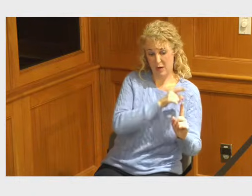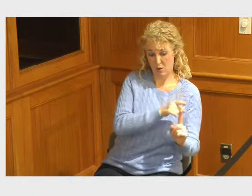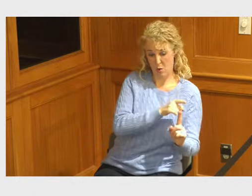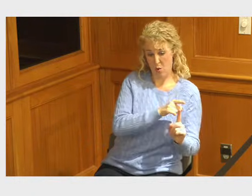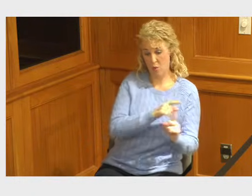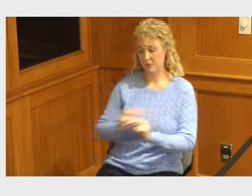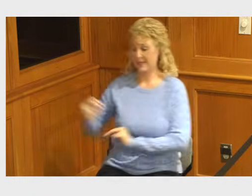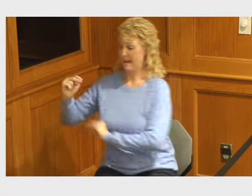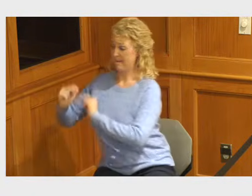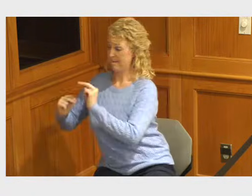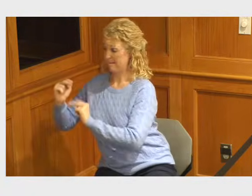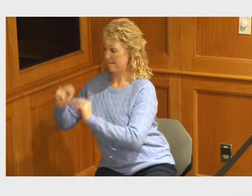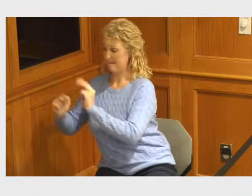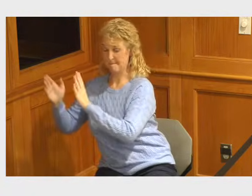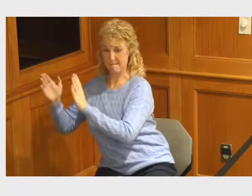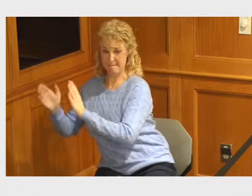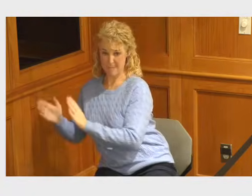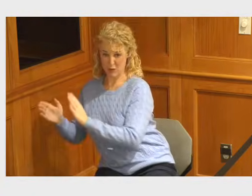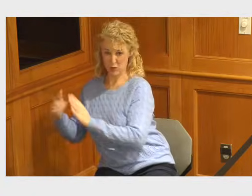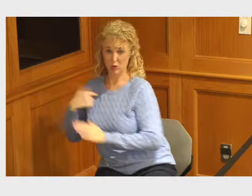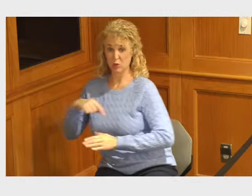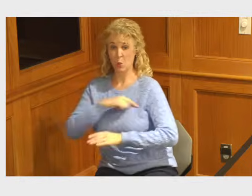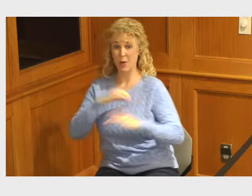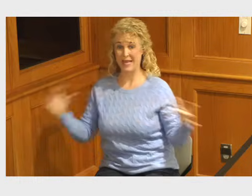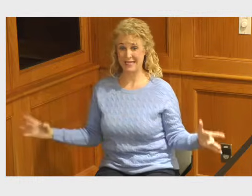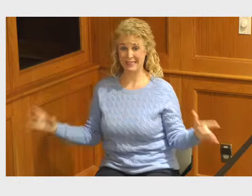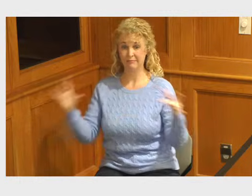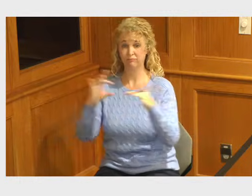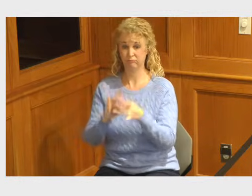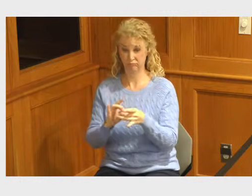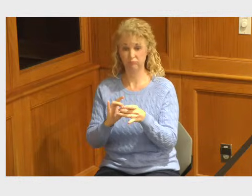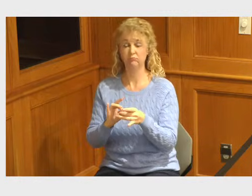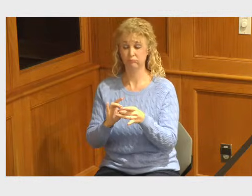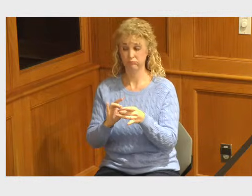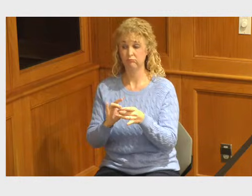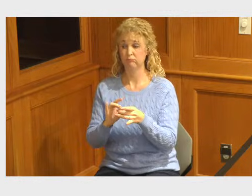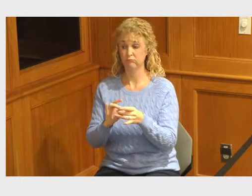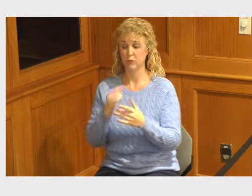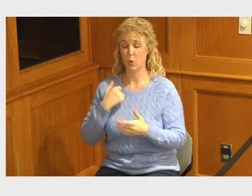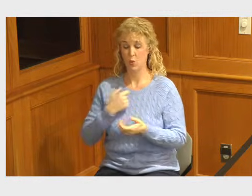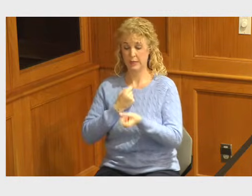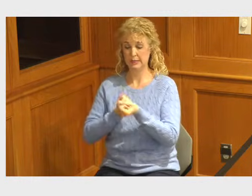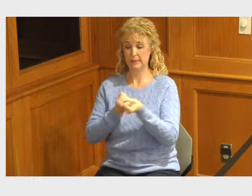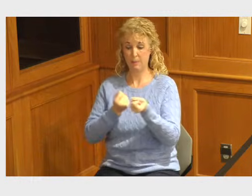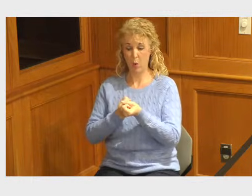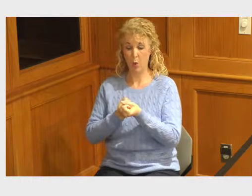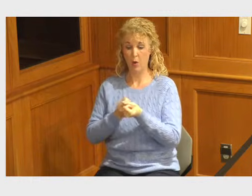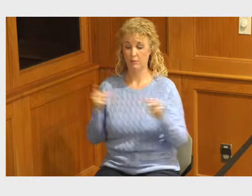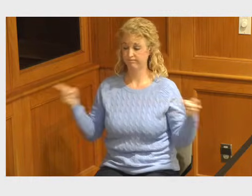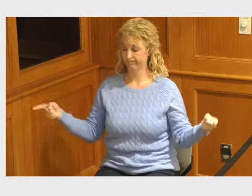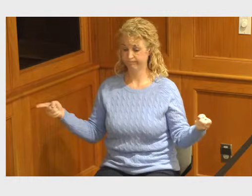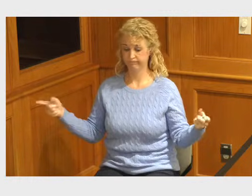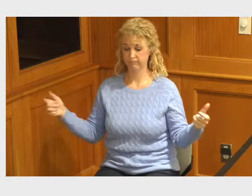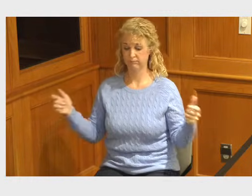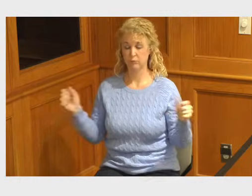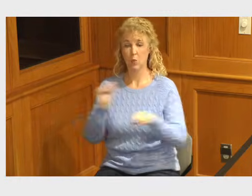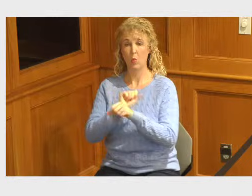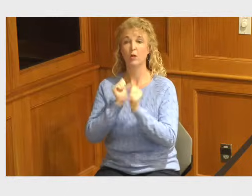the builders of whatever it is we're trying to build in a real estate world. and we make sure those connections happen and we make sure that the projects that develop are going to work and that's